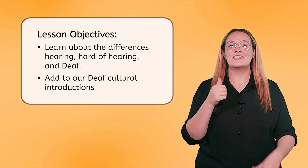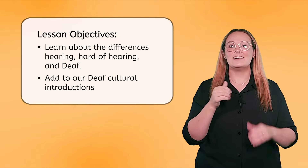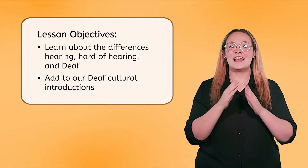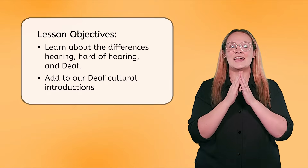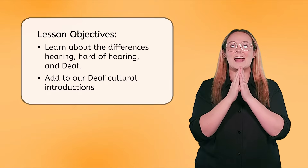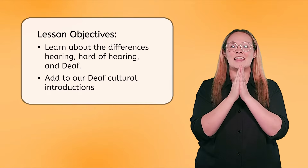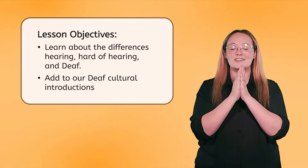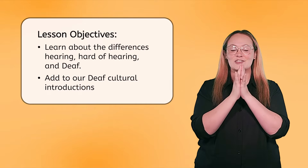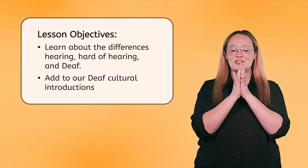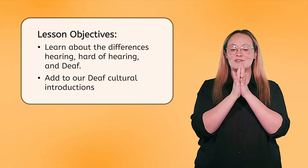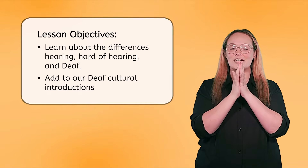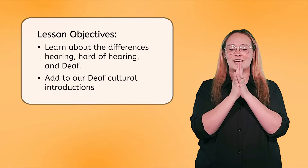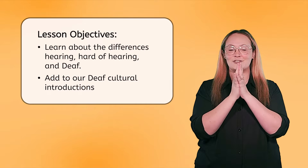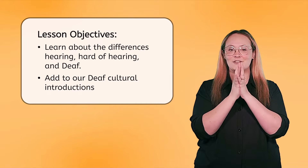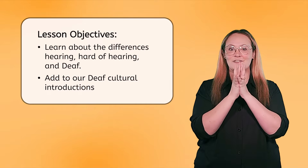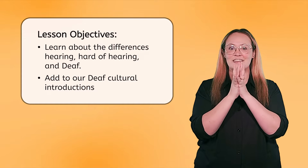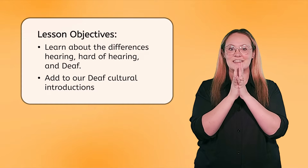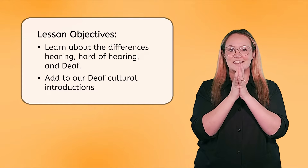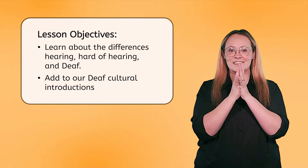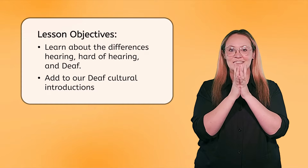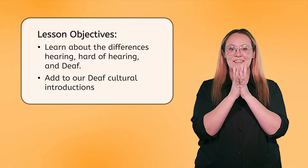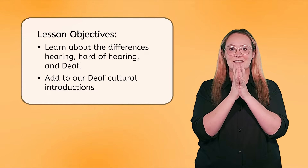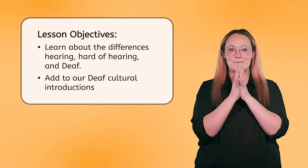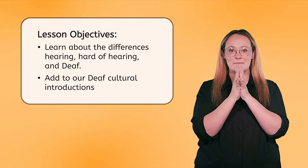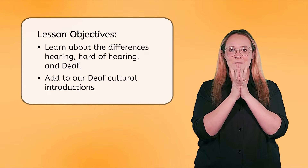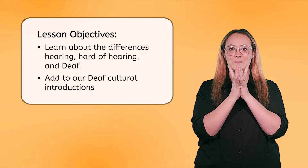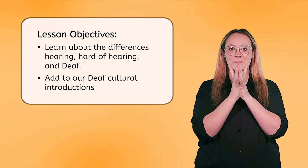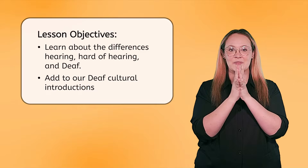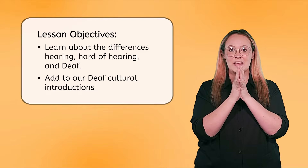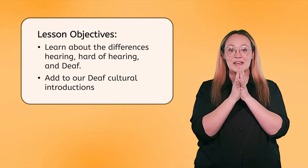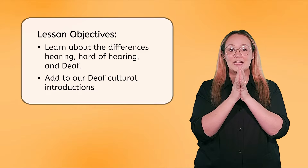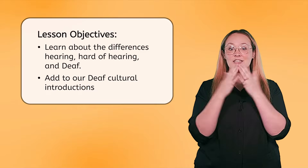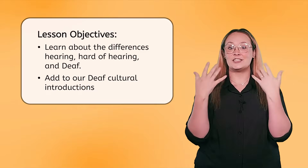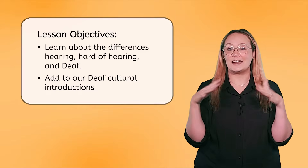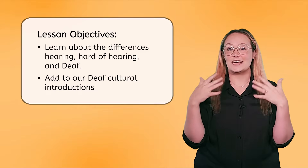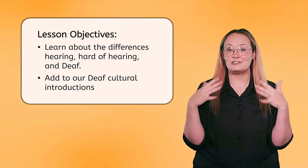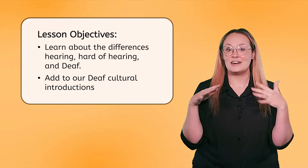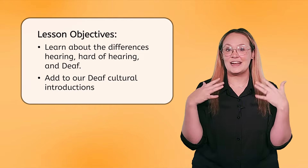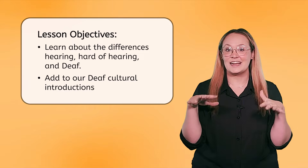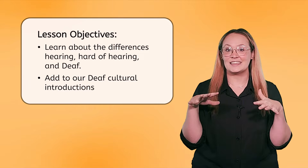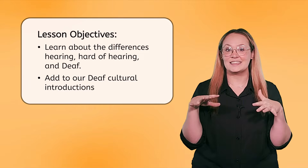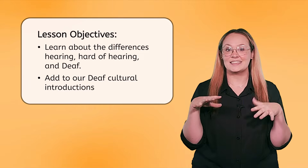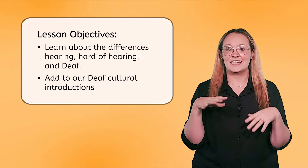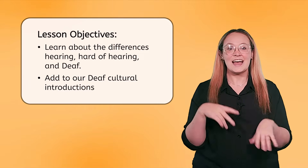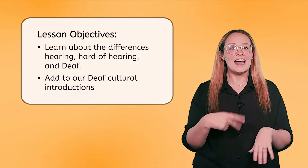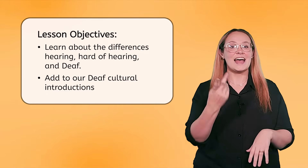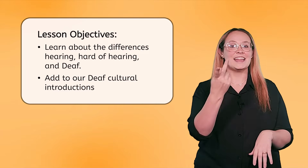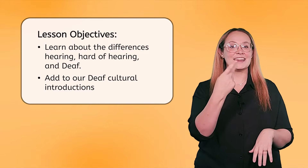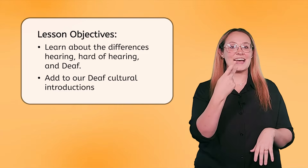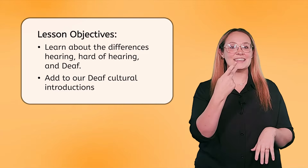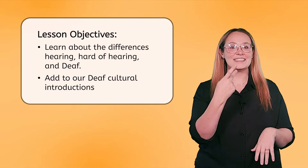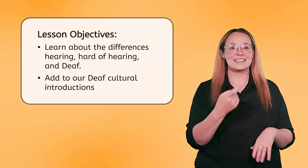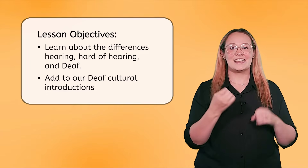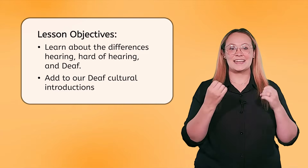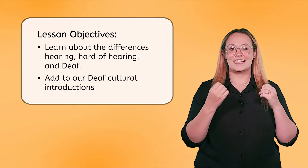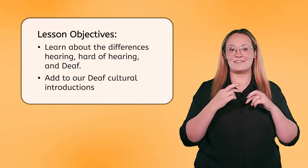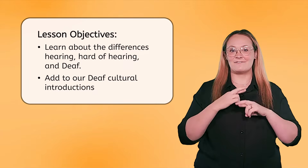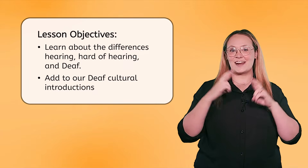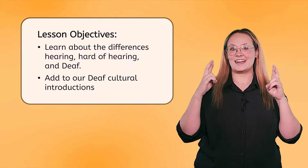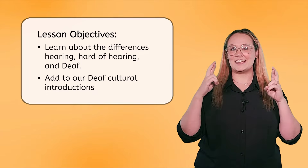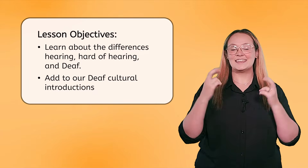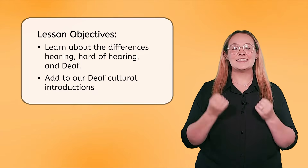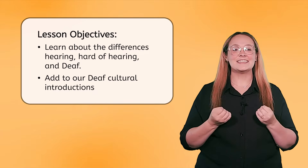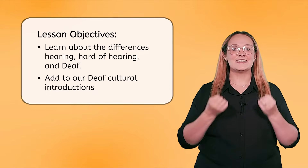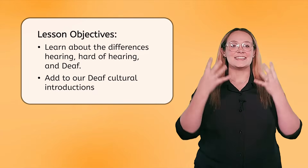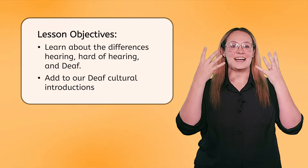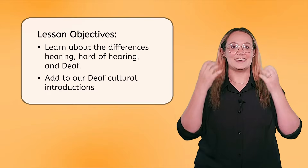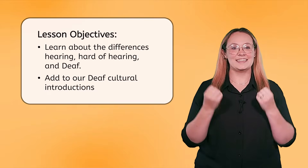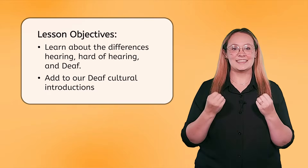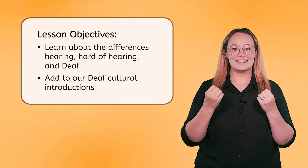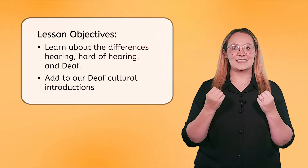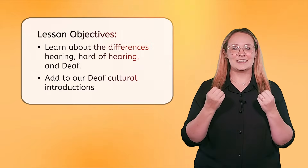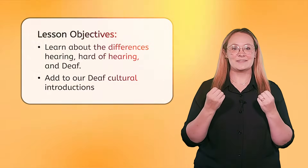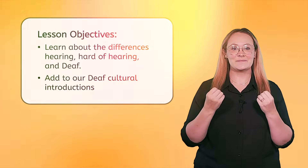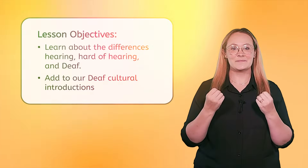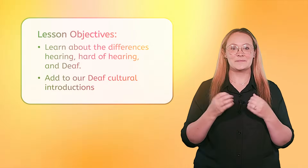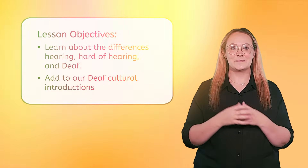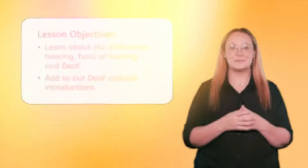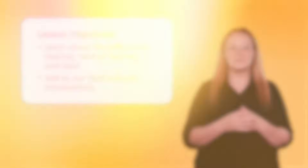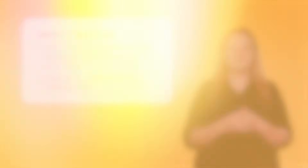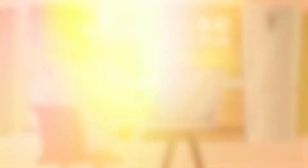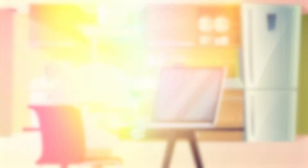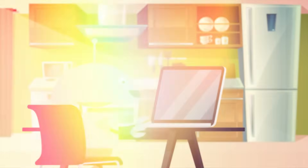Go ahead and stretch out your fingers, shake out your hands, and let's get ready to sign.